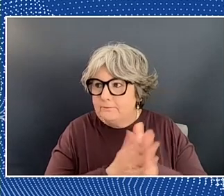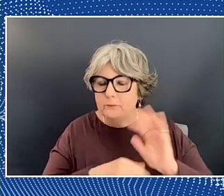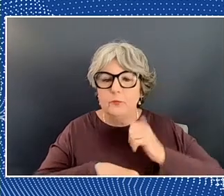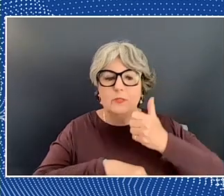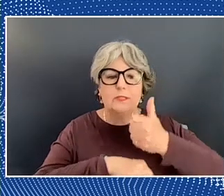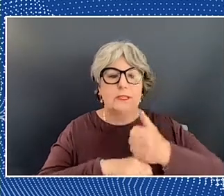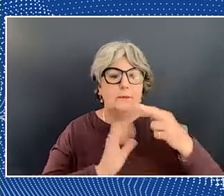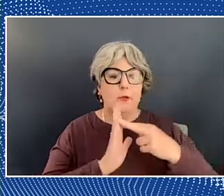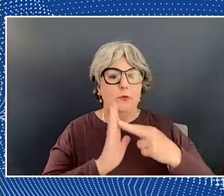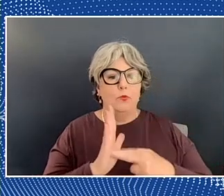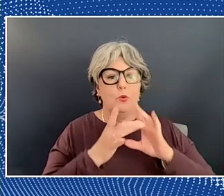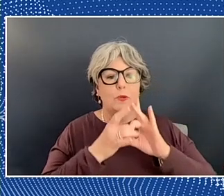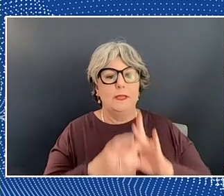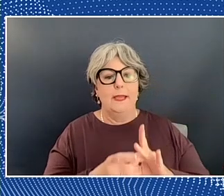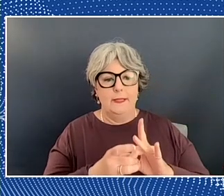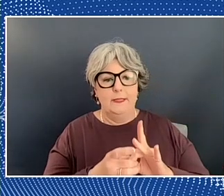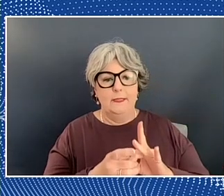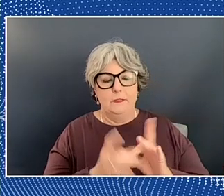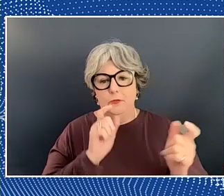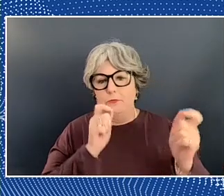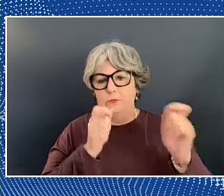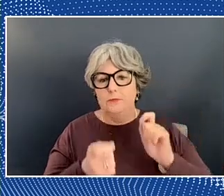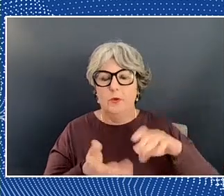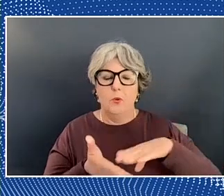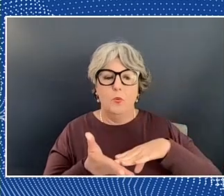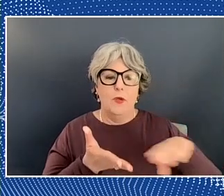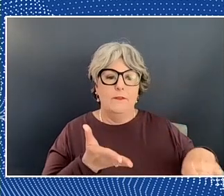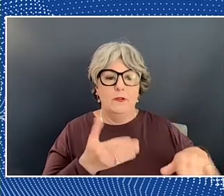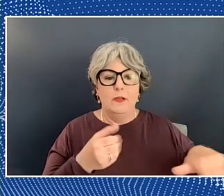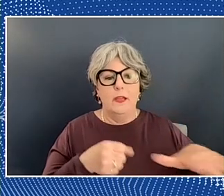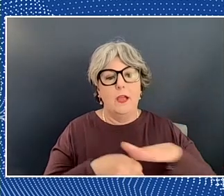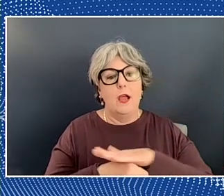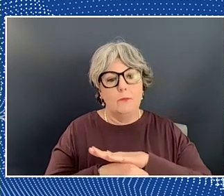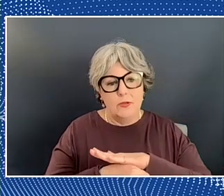towards the modification, waiver, and comprehensive of the Federal Student